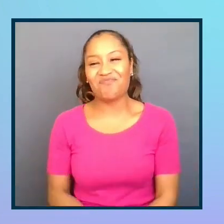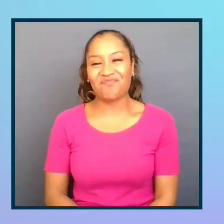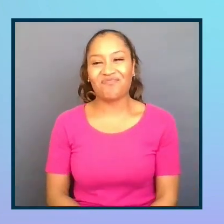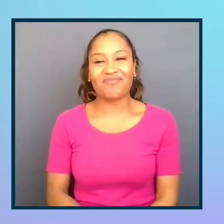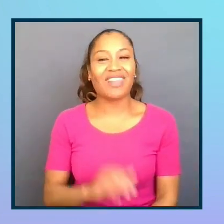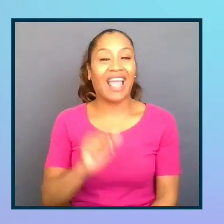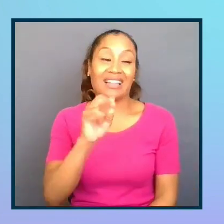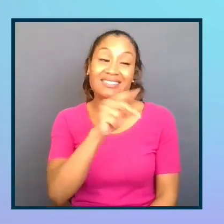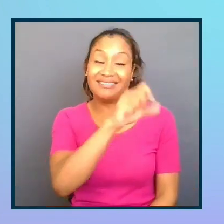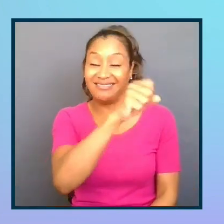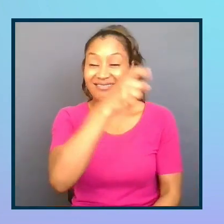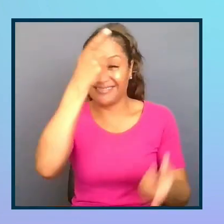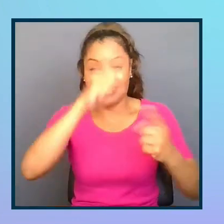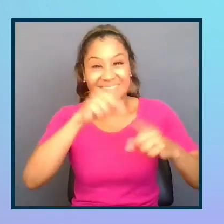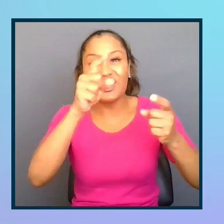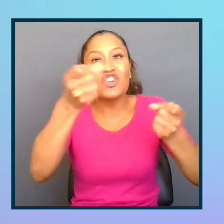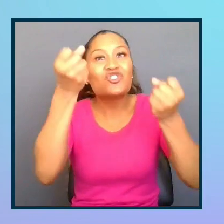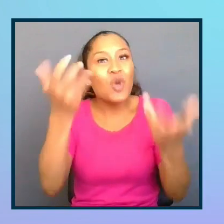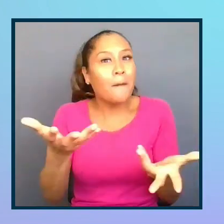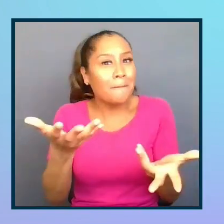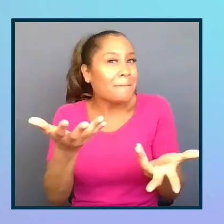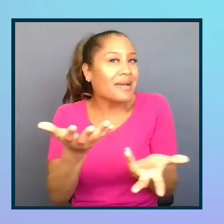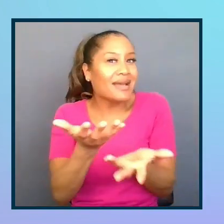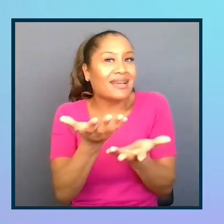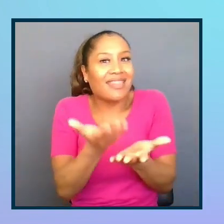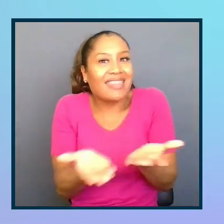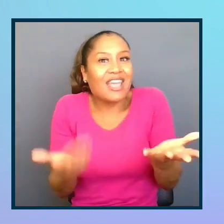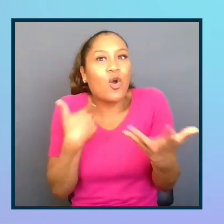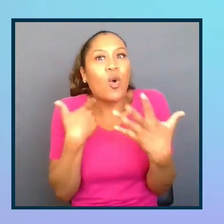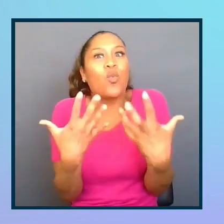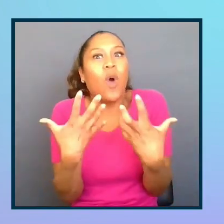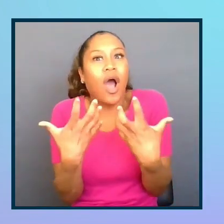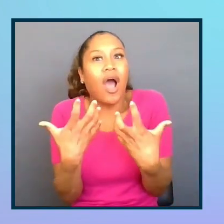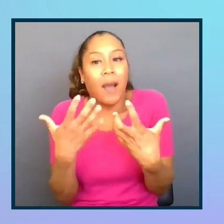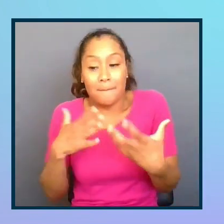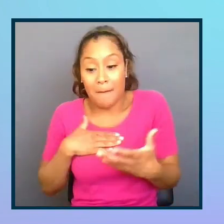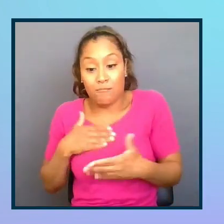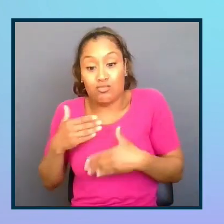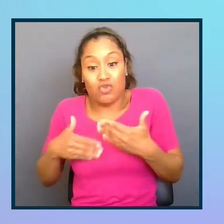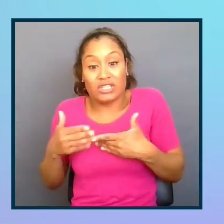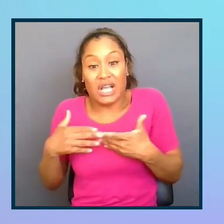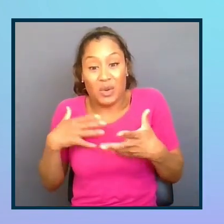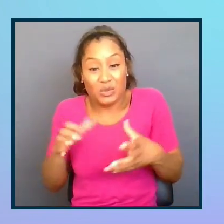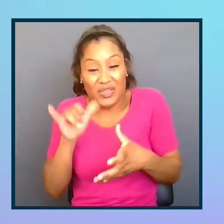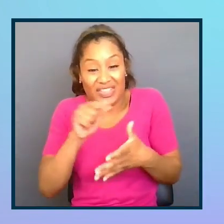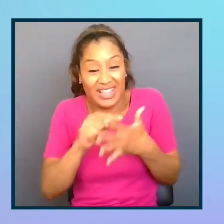There's so many things that we want to do from a process side of it and having training materials